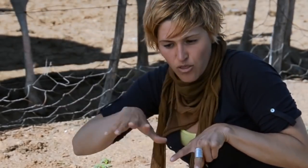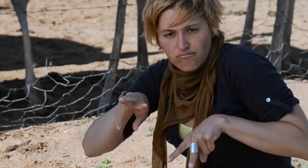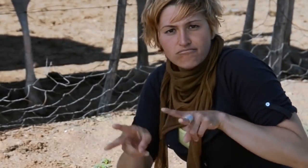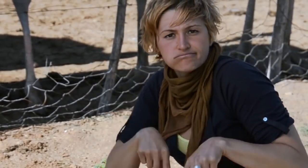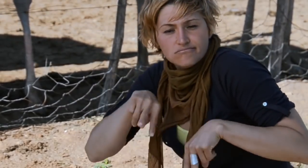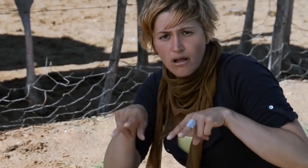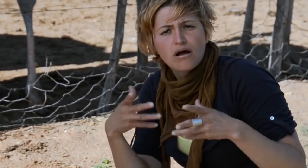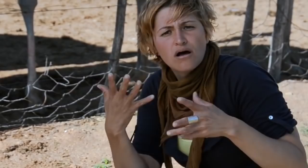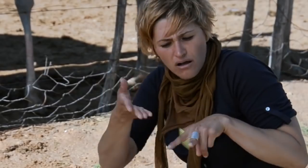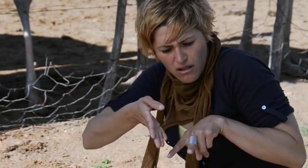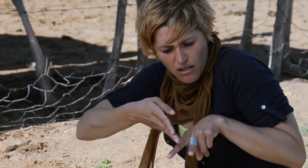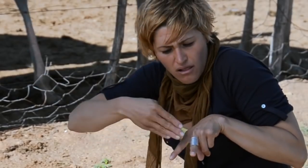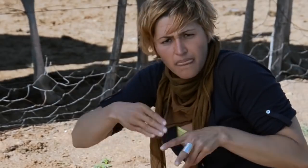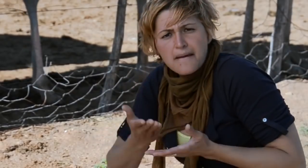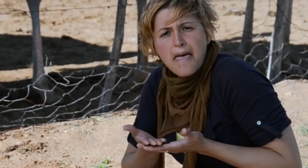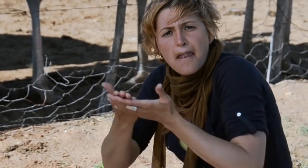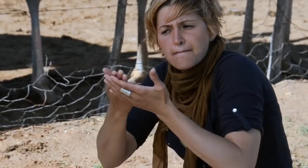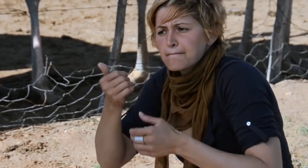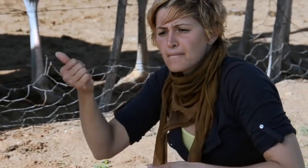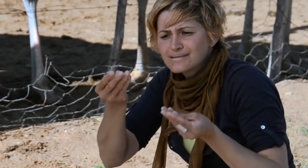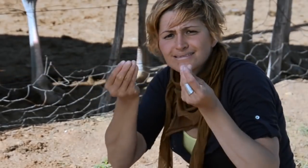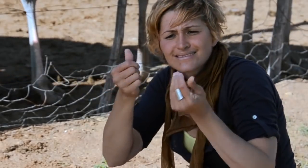padded, so they are not affected by anything on the ground.